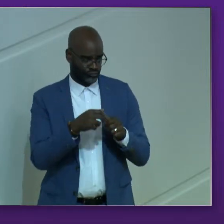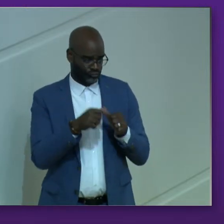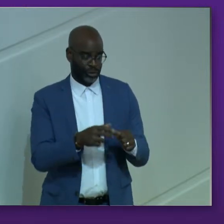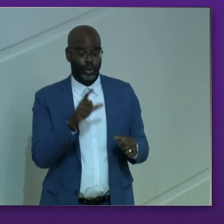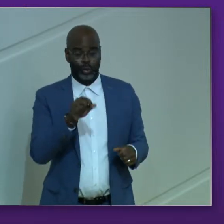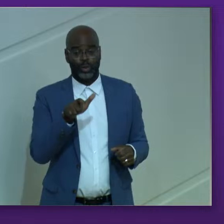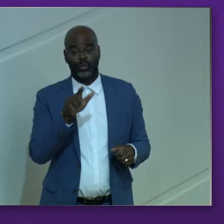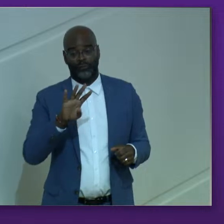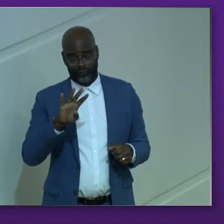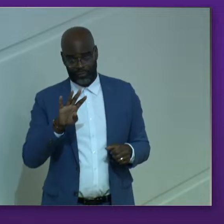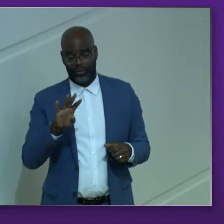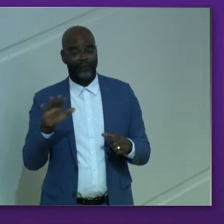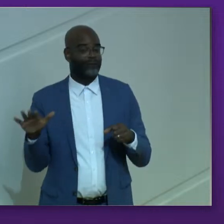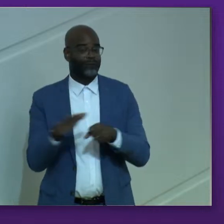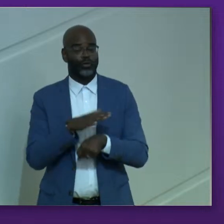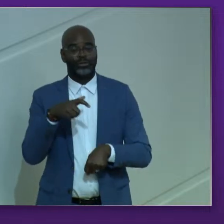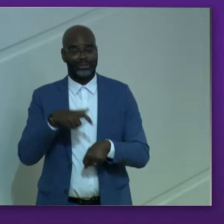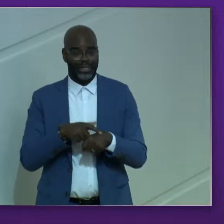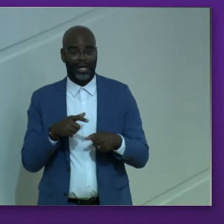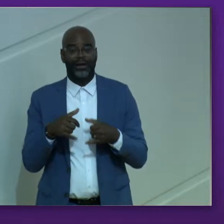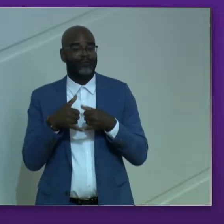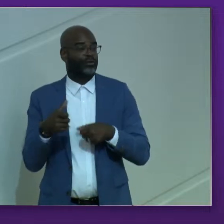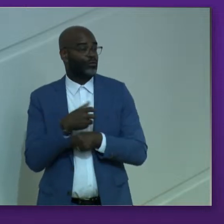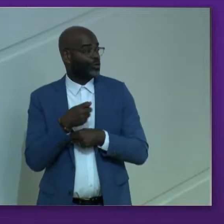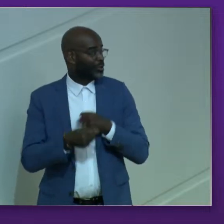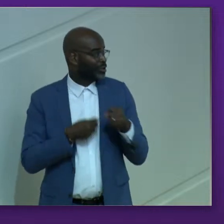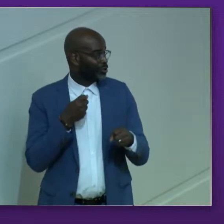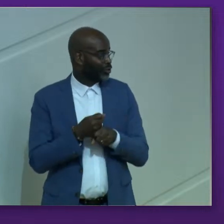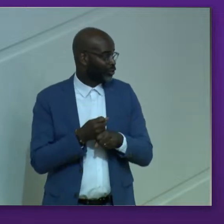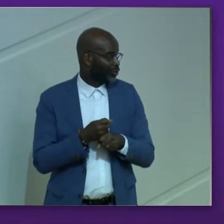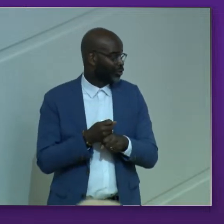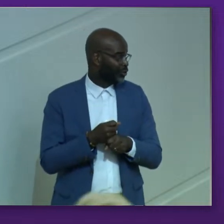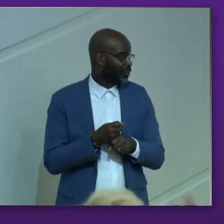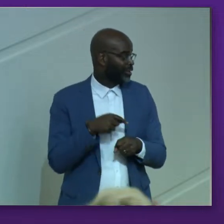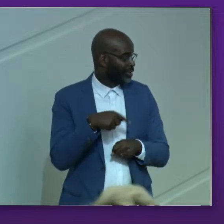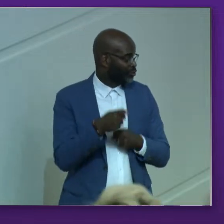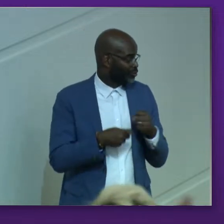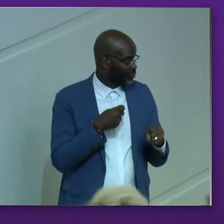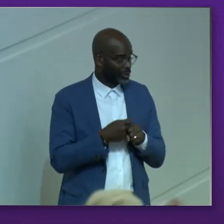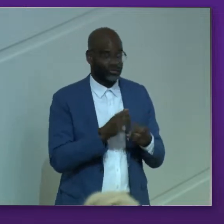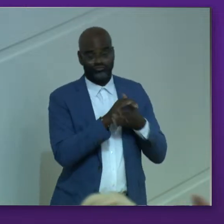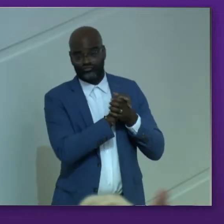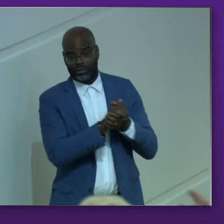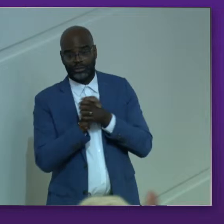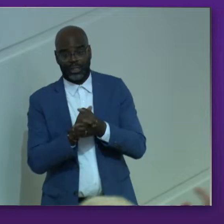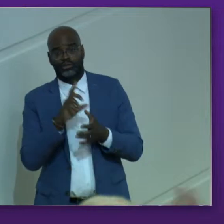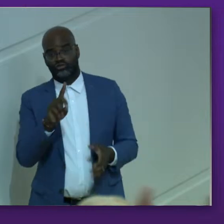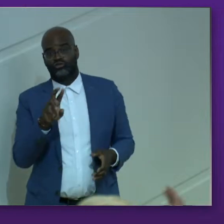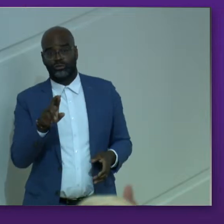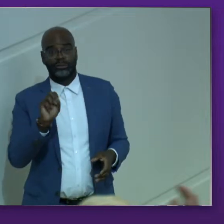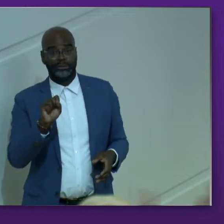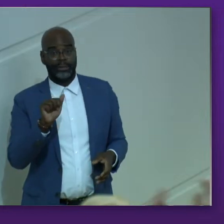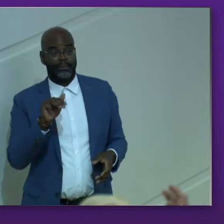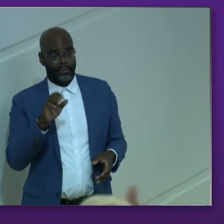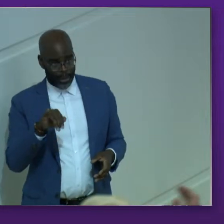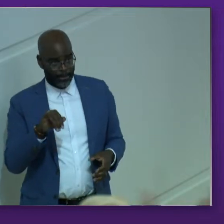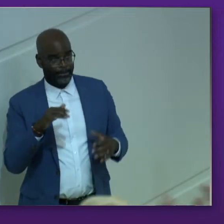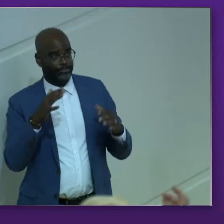[LISTING NAMES] IS NAMED 2024 FULL-TIME FACULTY MEMBER OF THE